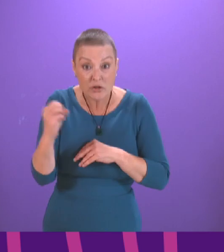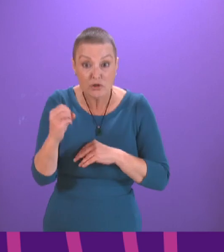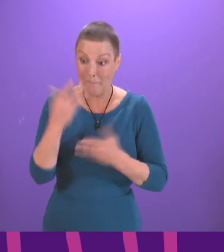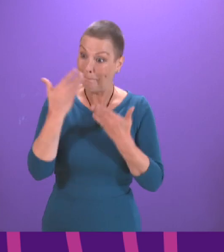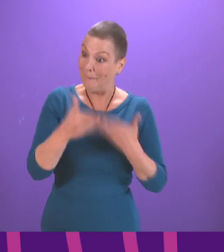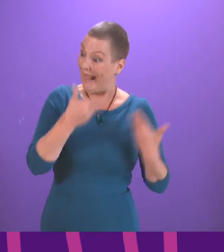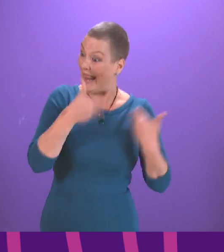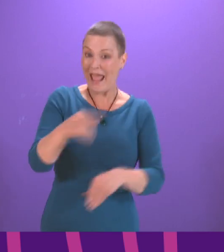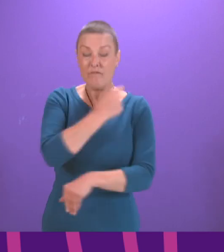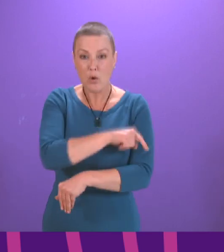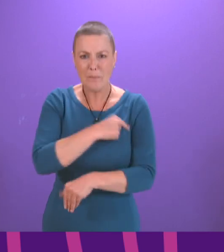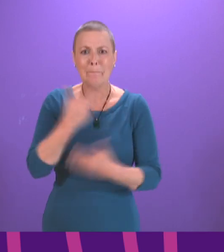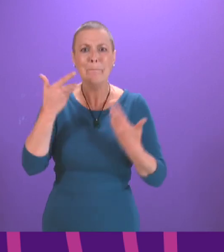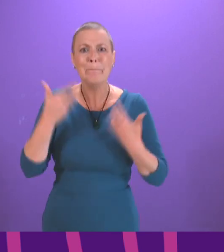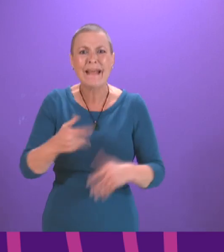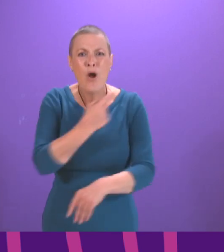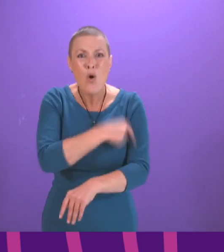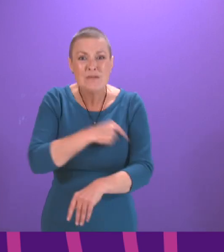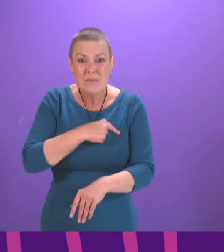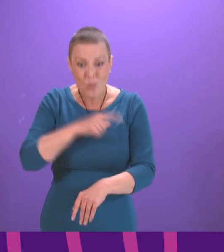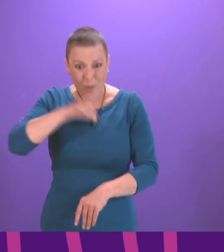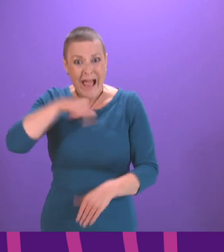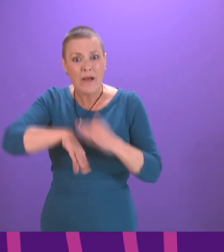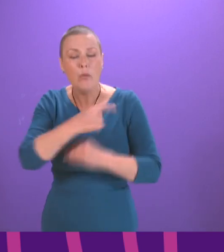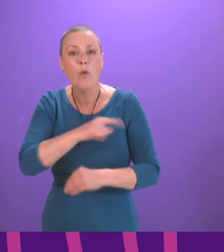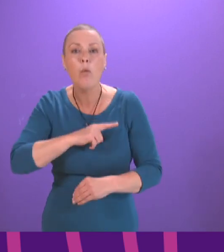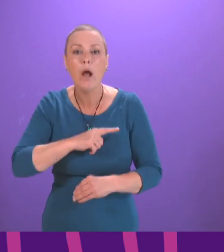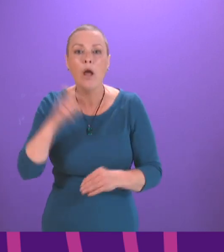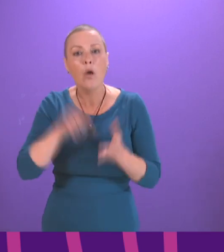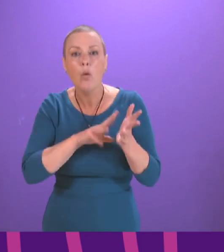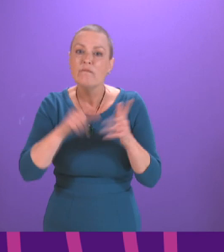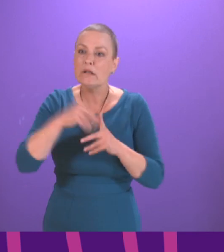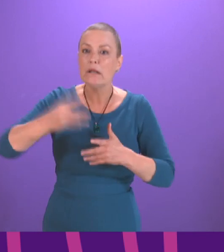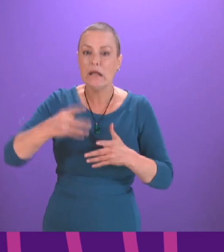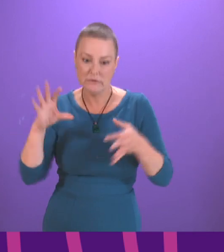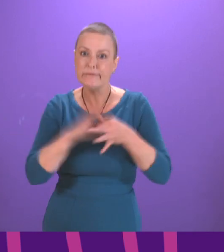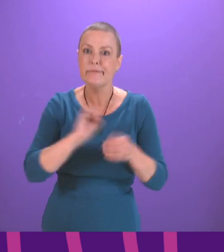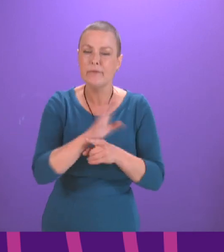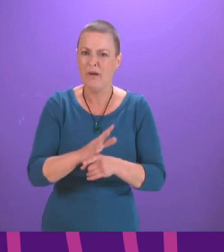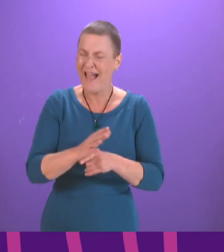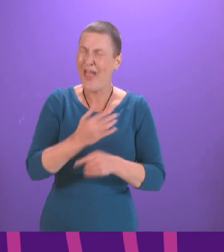were discharged had been in hospital for Covid-19; and that thousands of elderly patients were